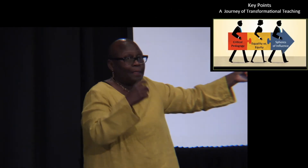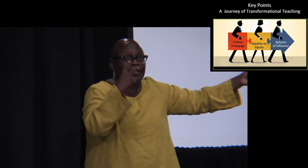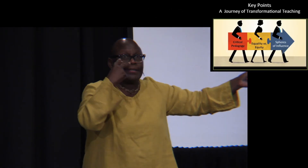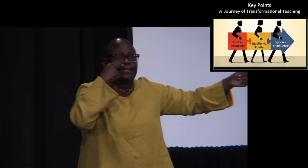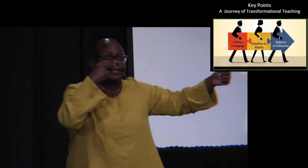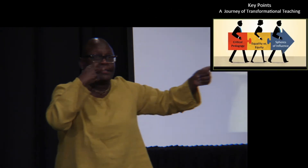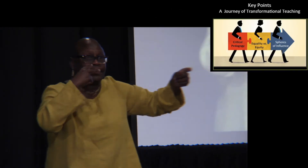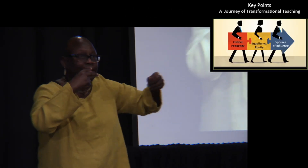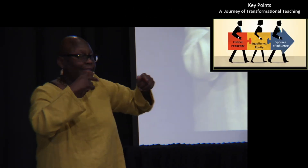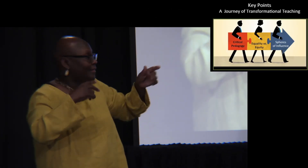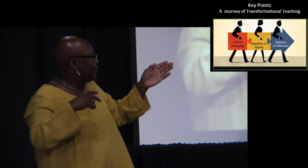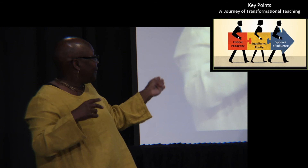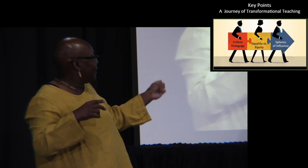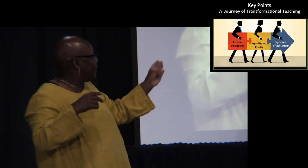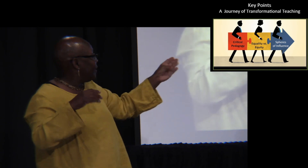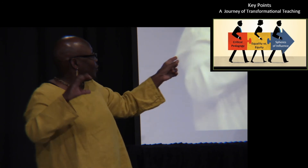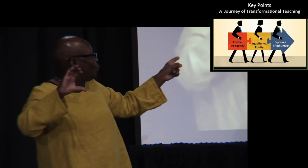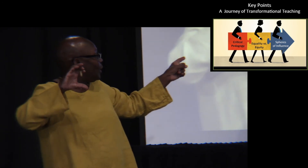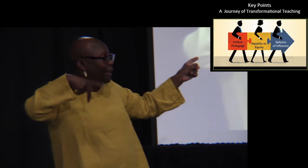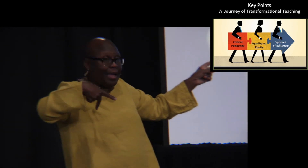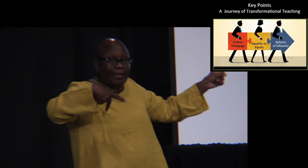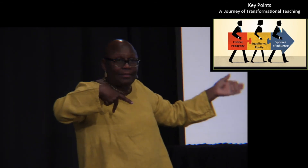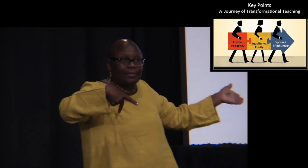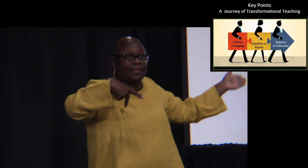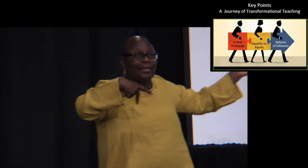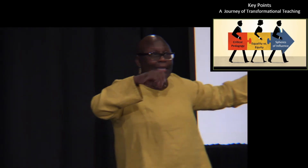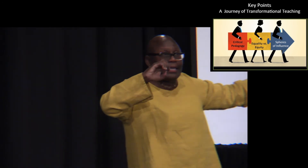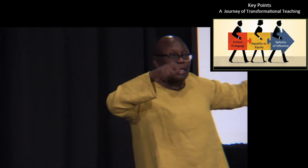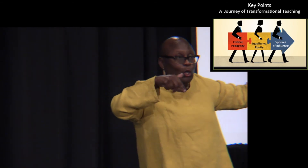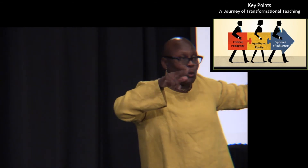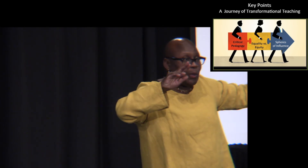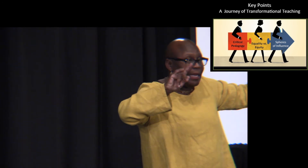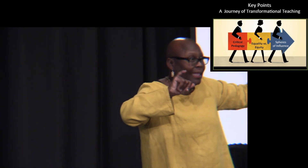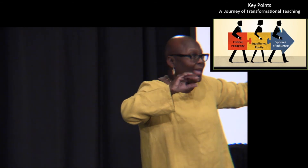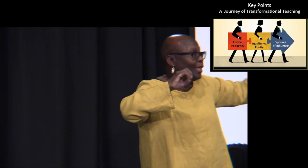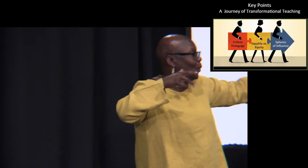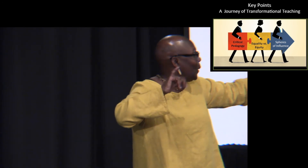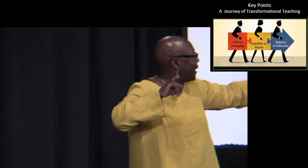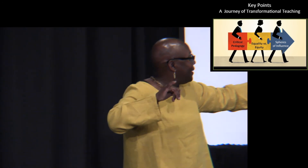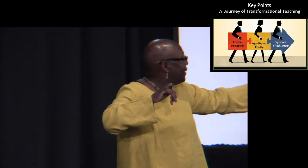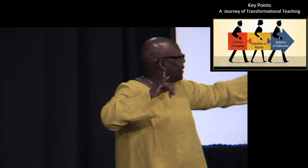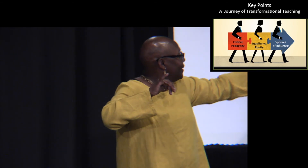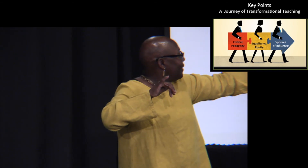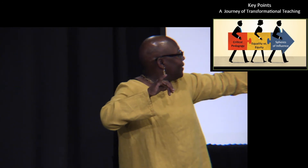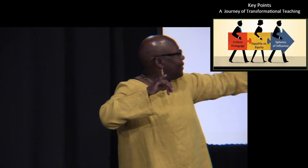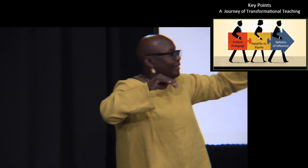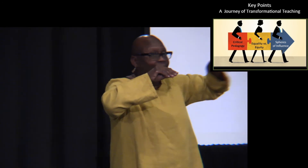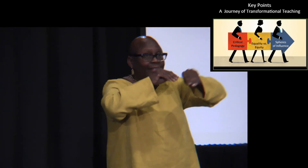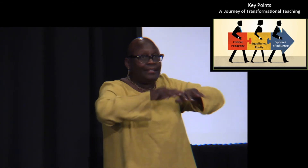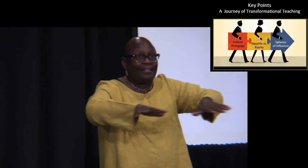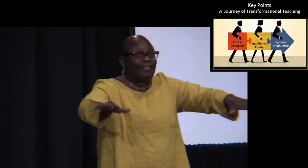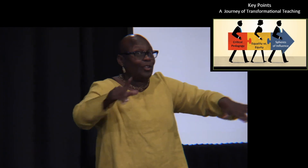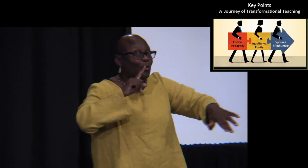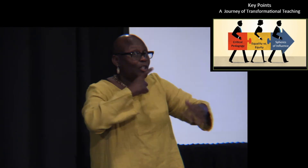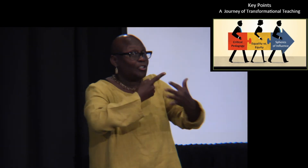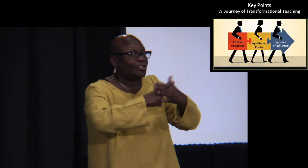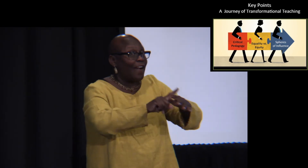If we want to break the cycle, education is the key and education from the moment a child is born.